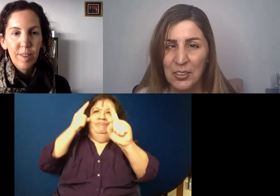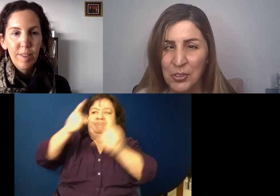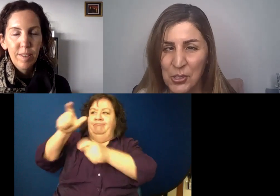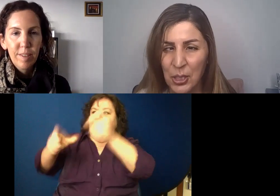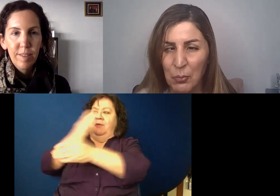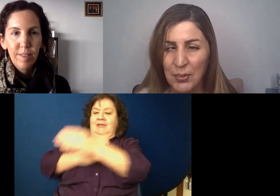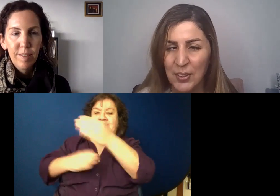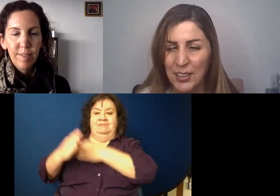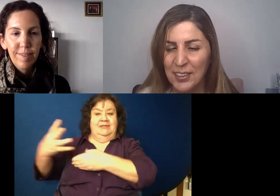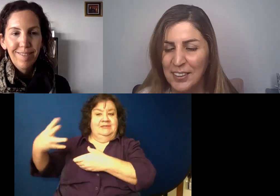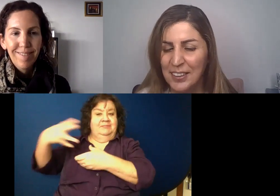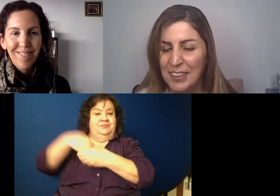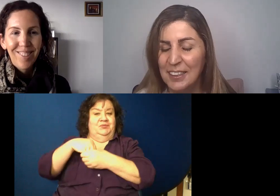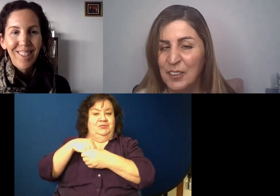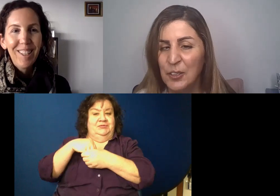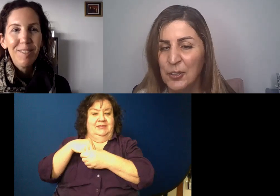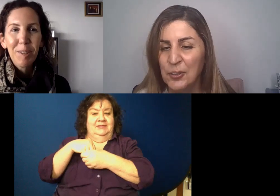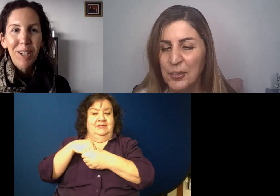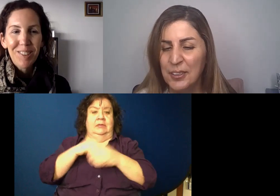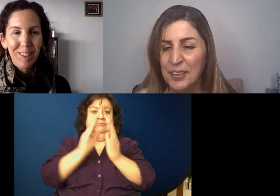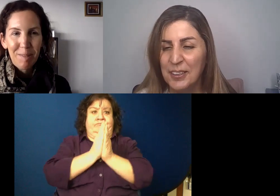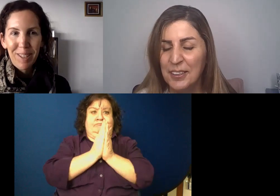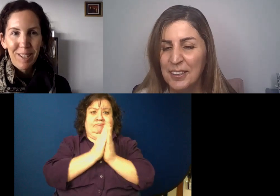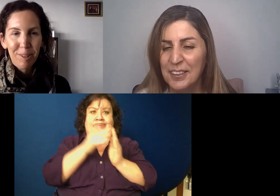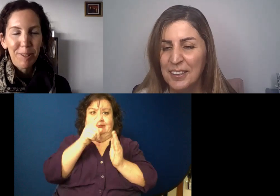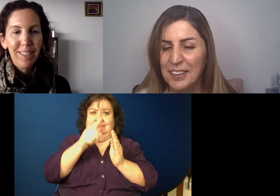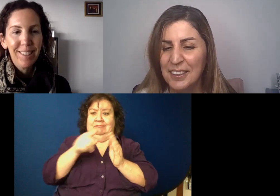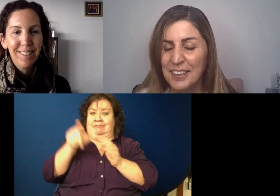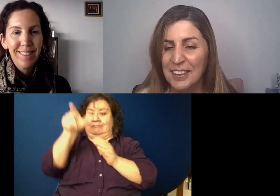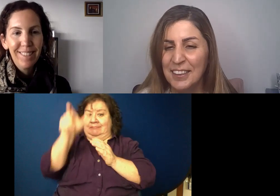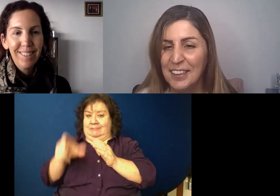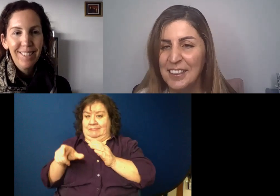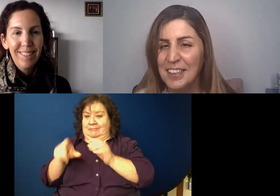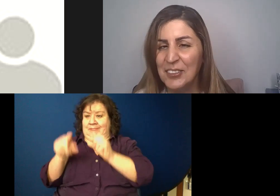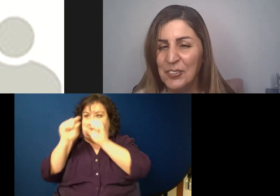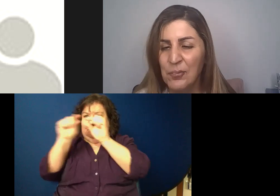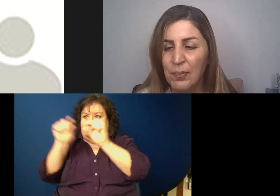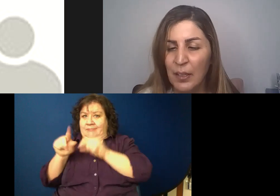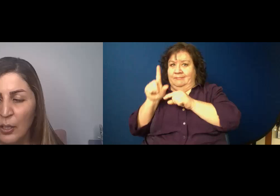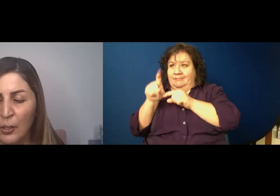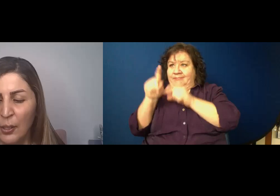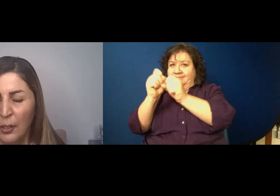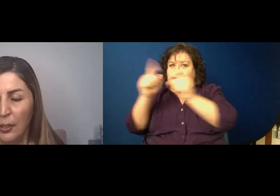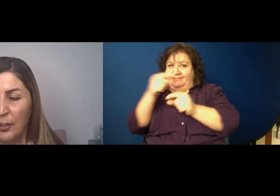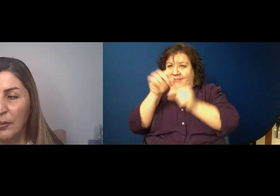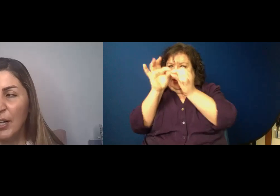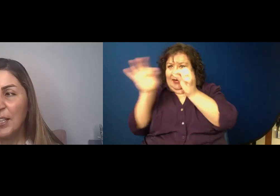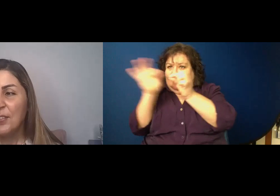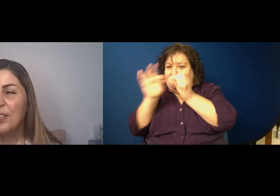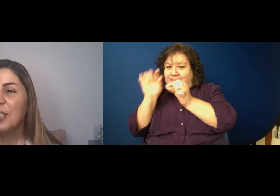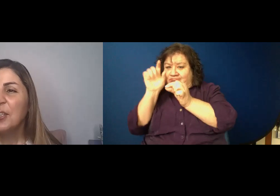for joining me today great thank you very much ilham and everyone yeah thank you all right so